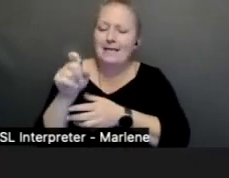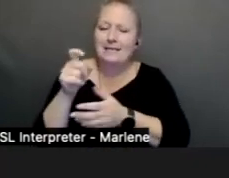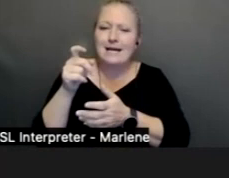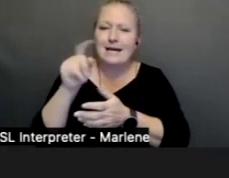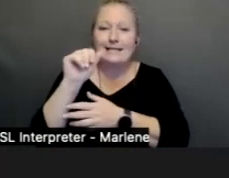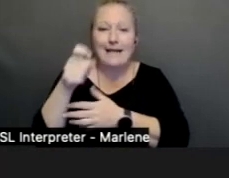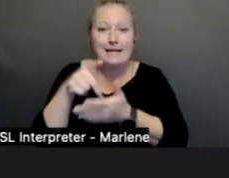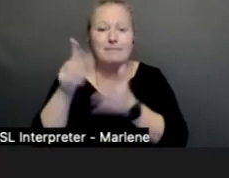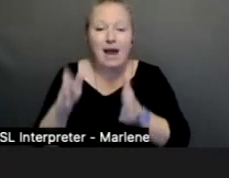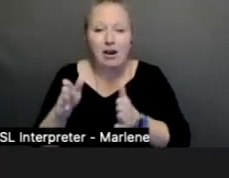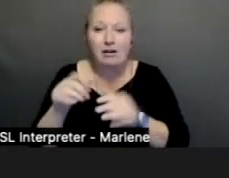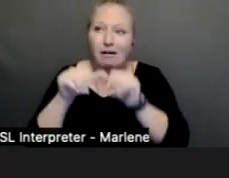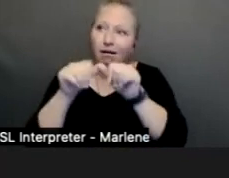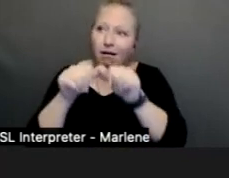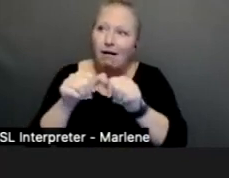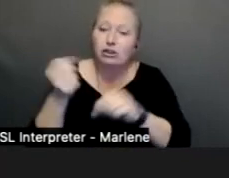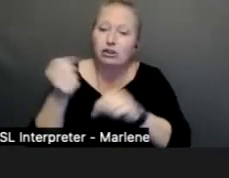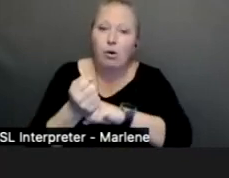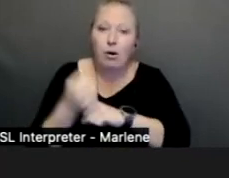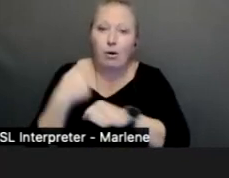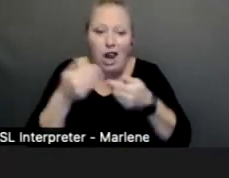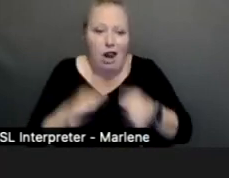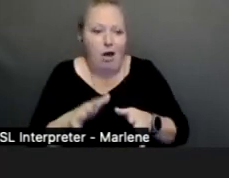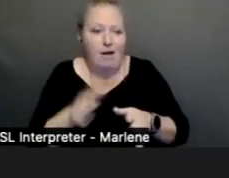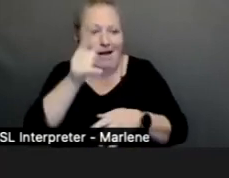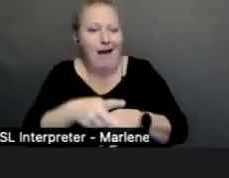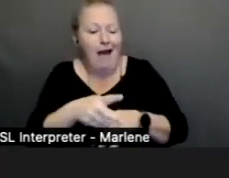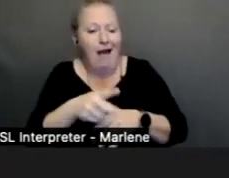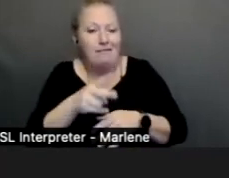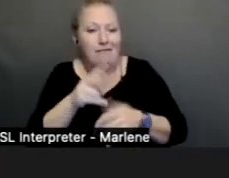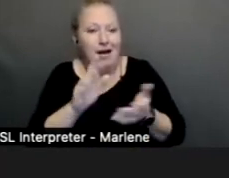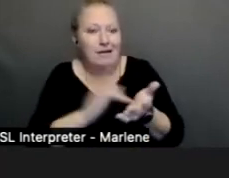and, you know, well, we lost half of our devices, we need to, we need 50% more, you know, it's like,